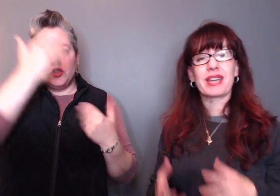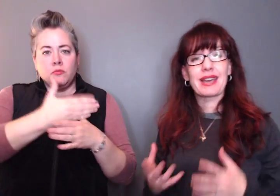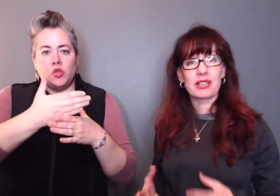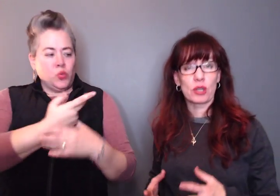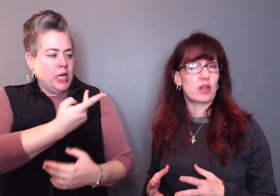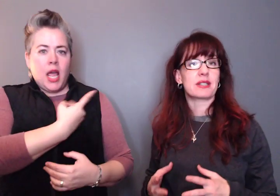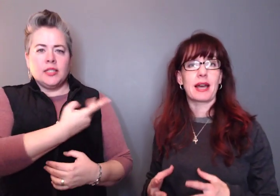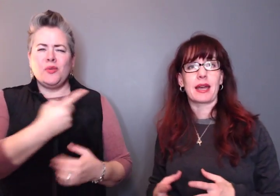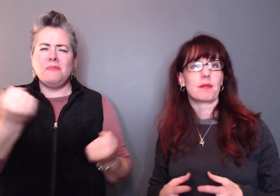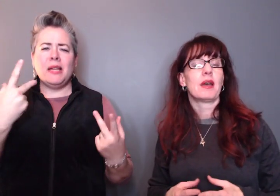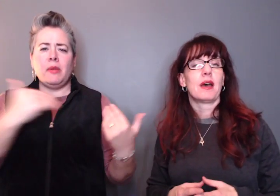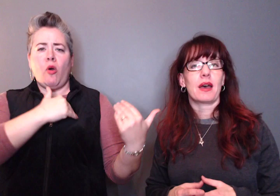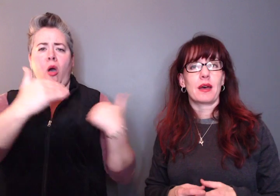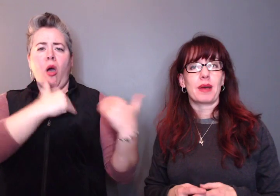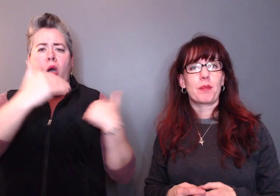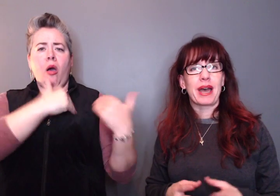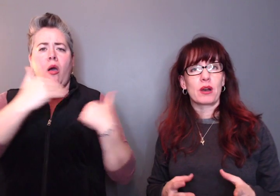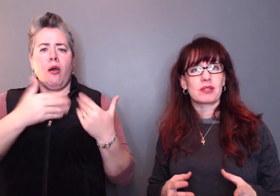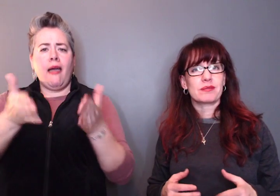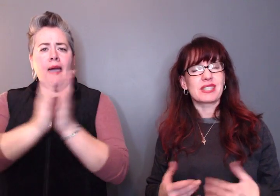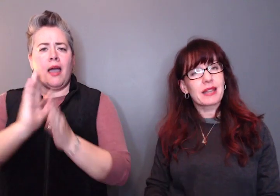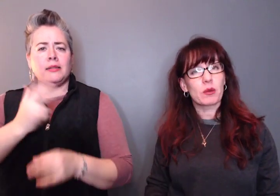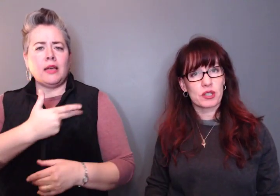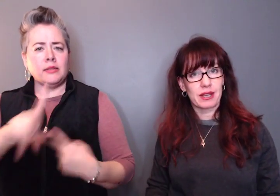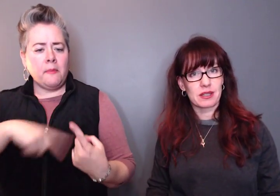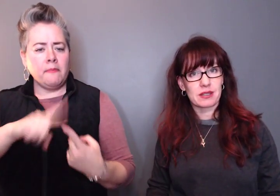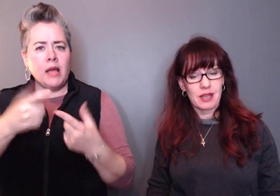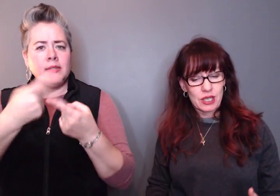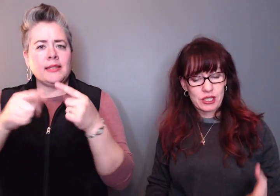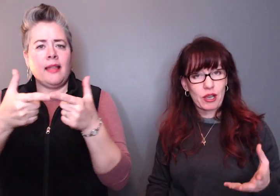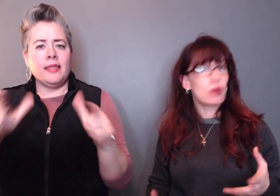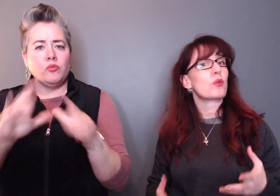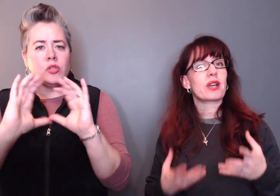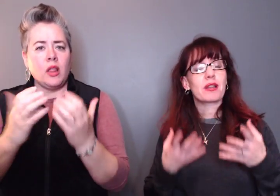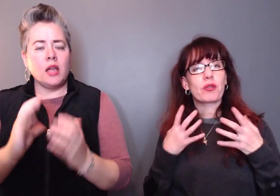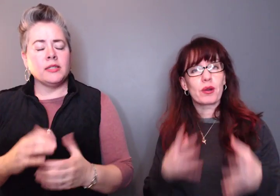We get asked all the time about sign language classes so we're gonna throw it